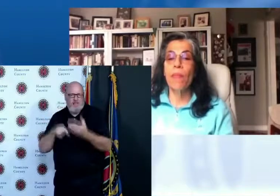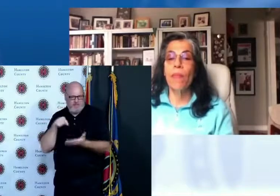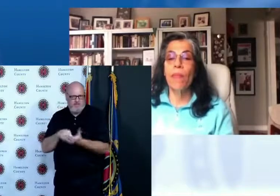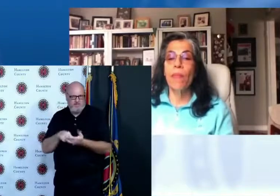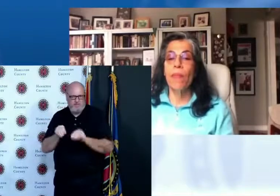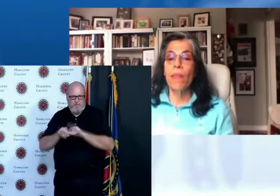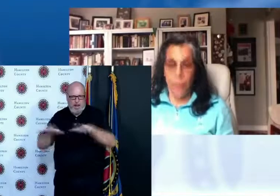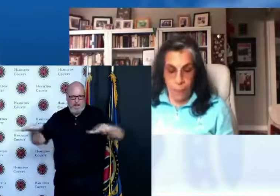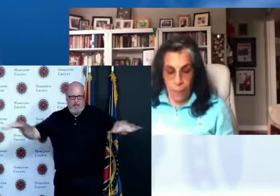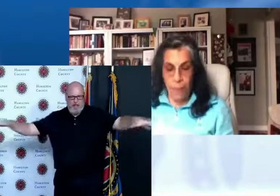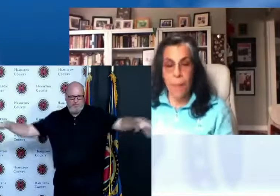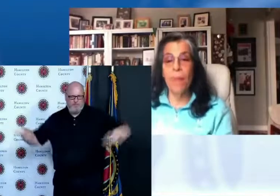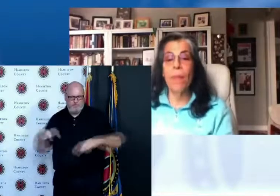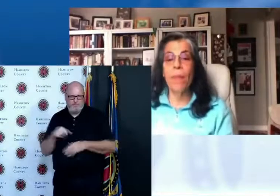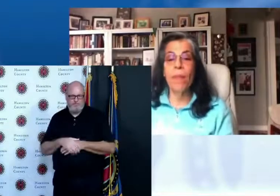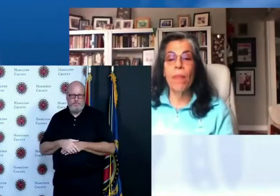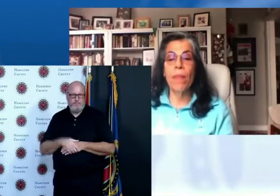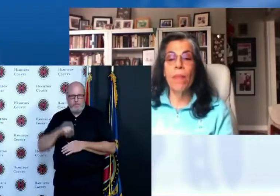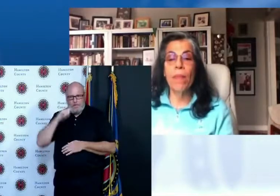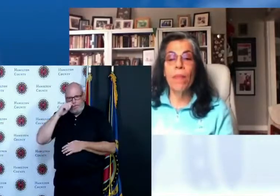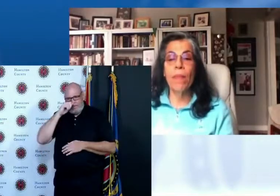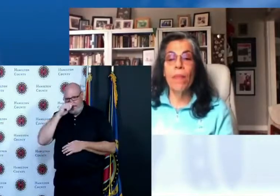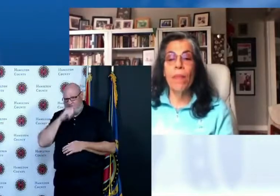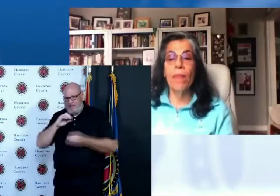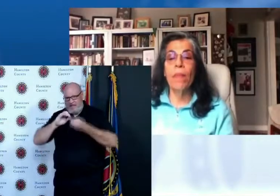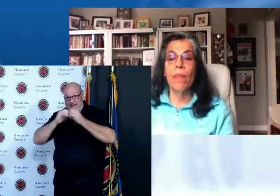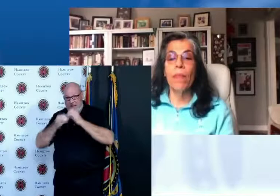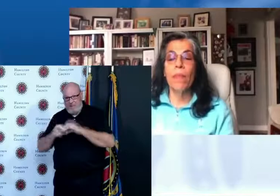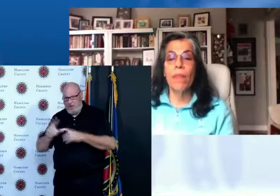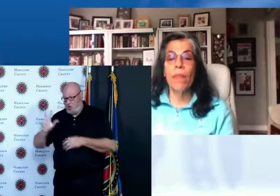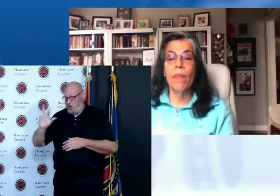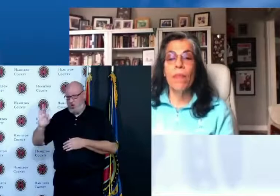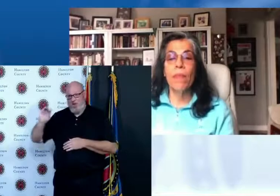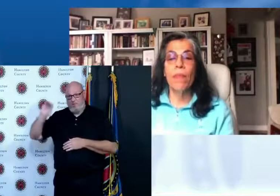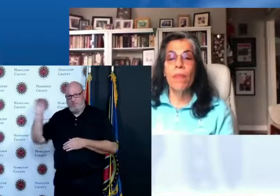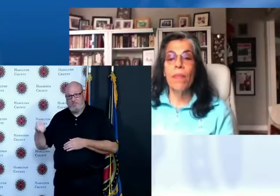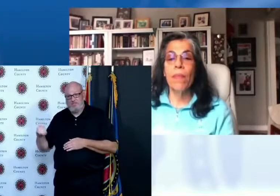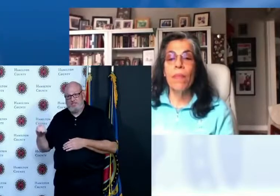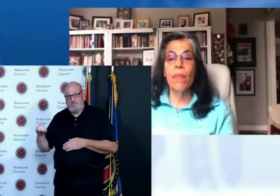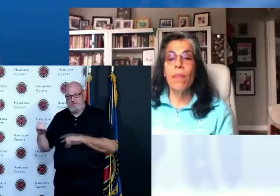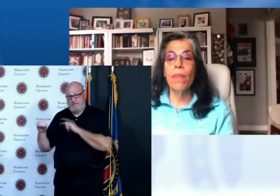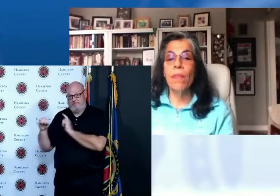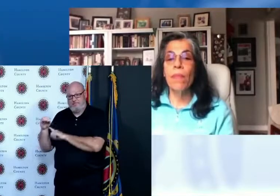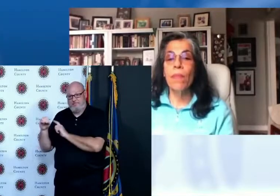clear the number that I shared today the 39 percent is of the total population and I believe when you